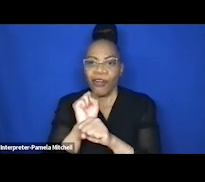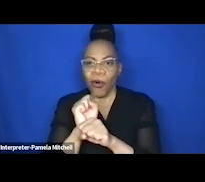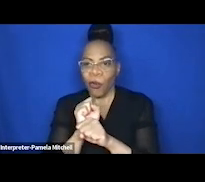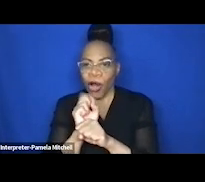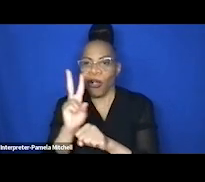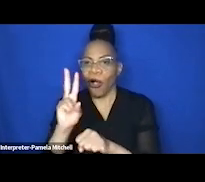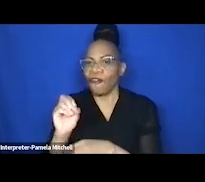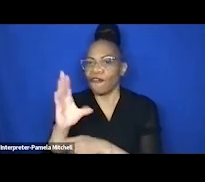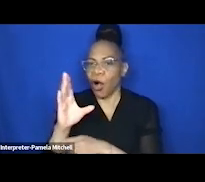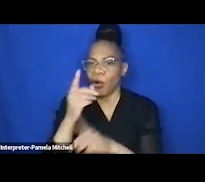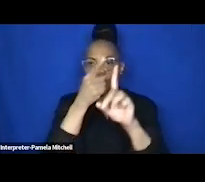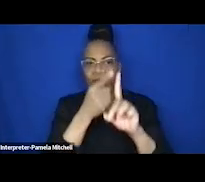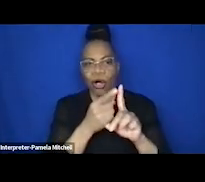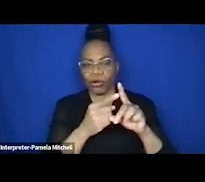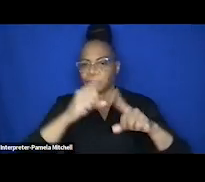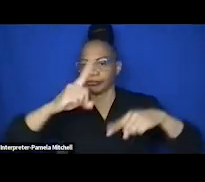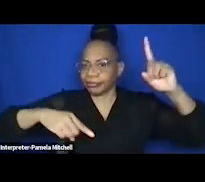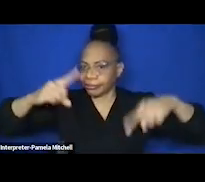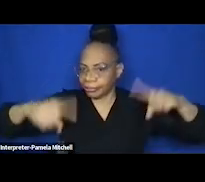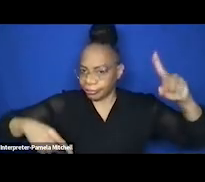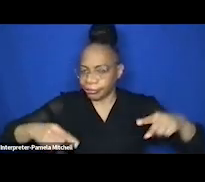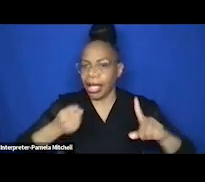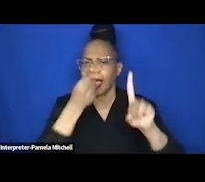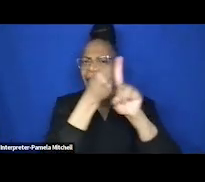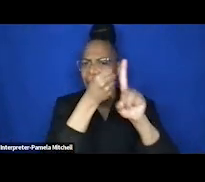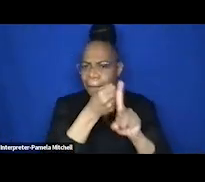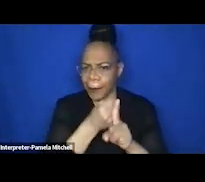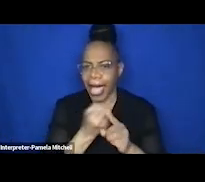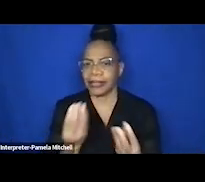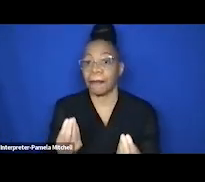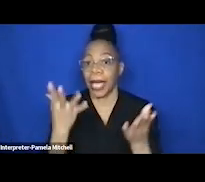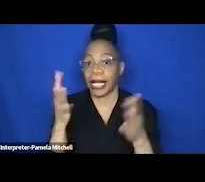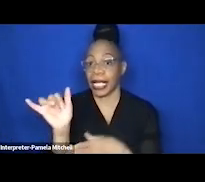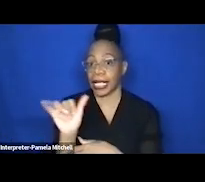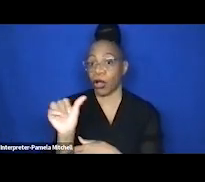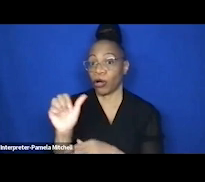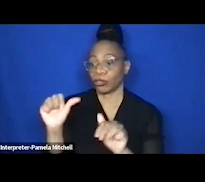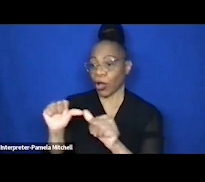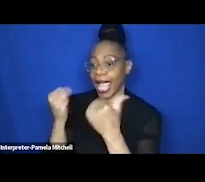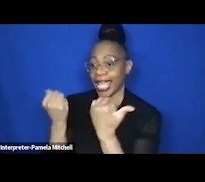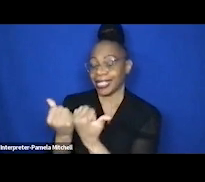Lots of impact in terms of the individual level. But also too, when we look at agencies and communities and looking how connecting people